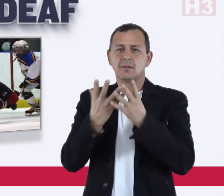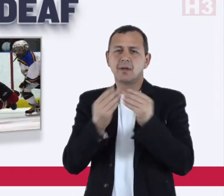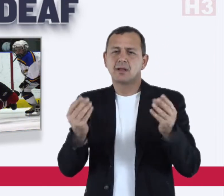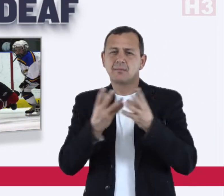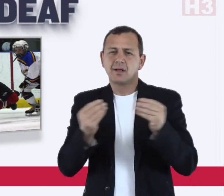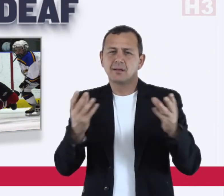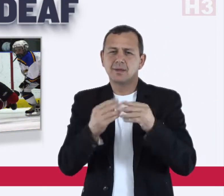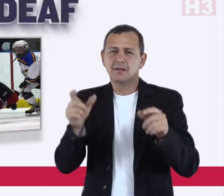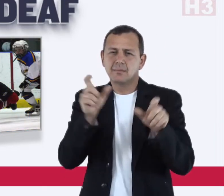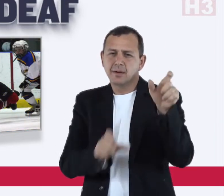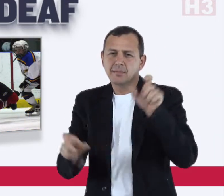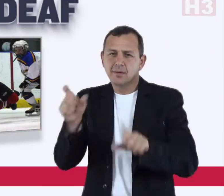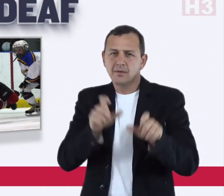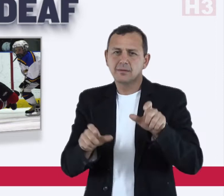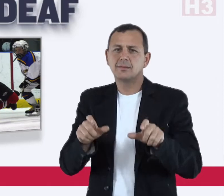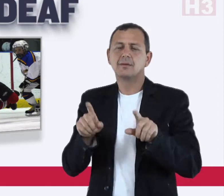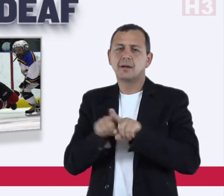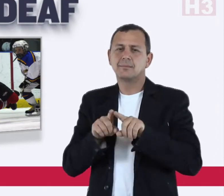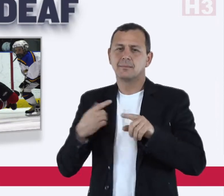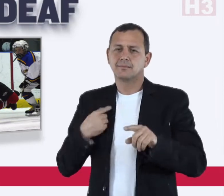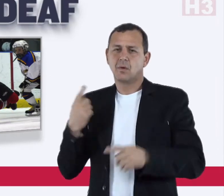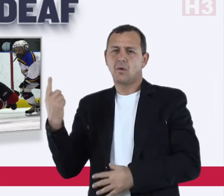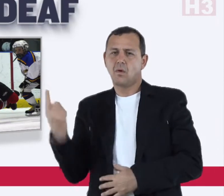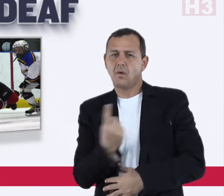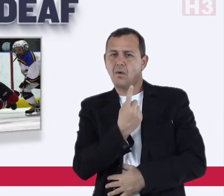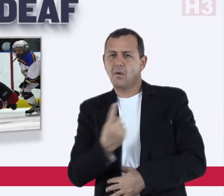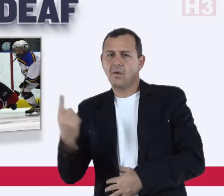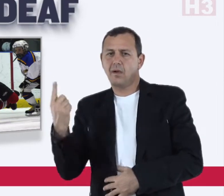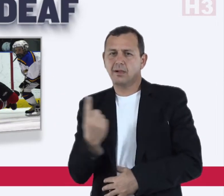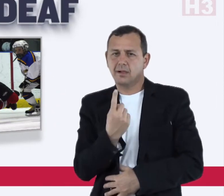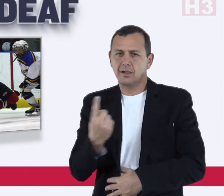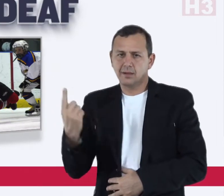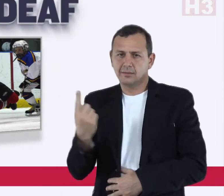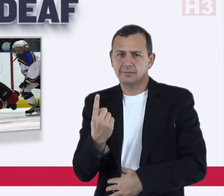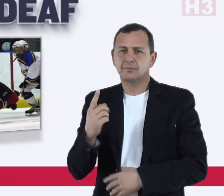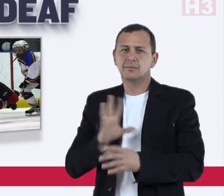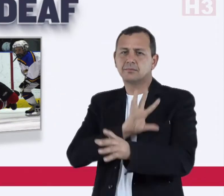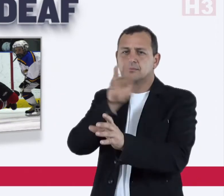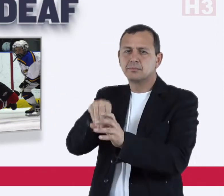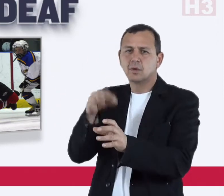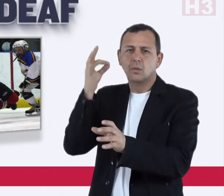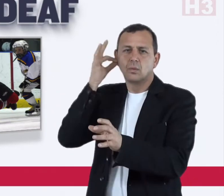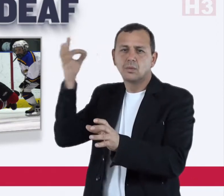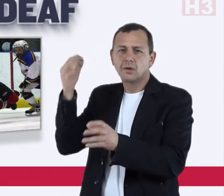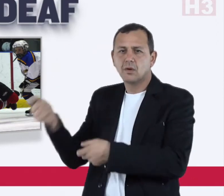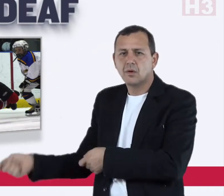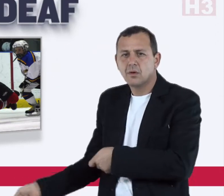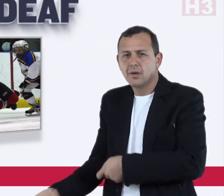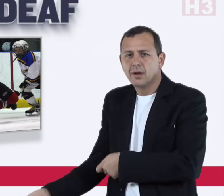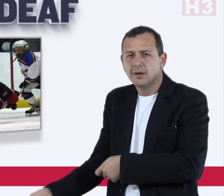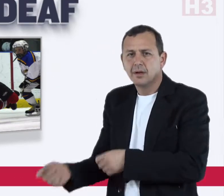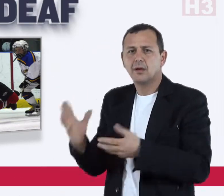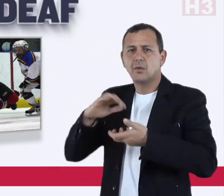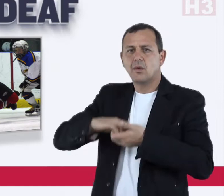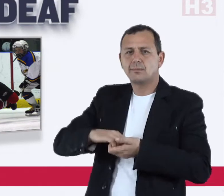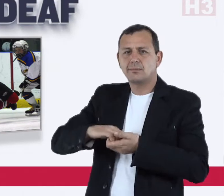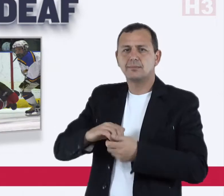Many felt isolated playing in hearing hockey clubs